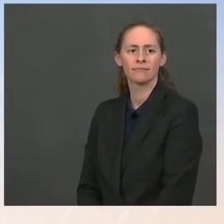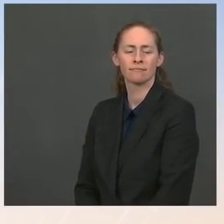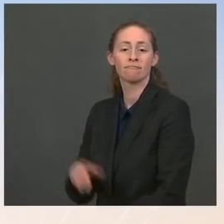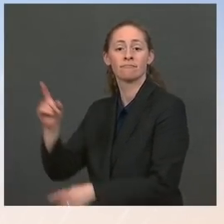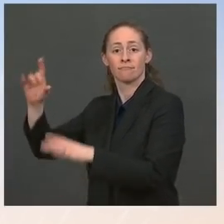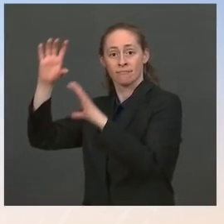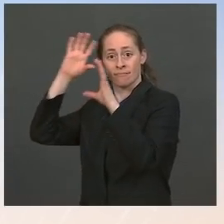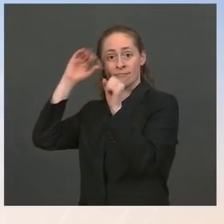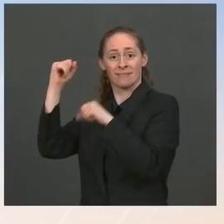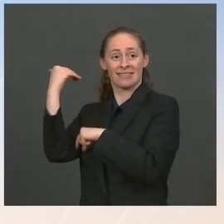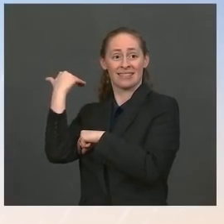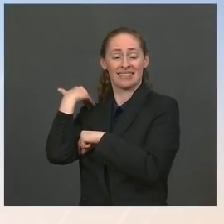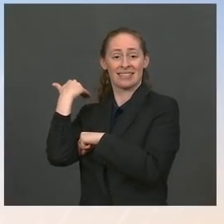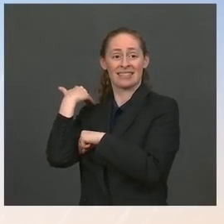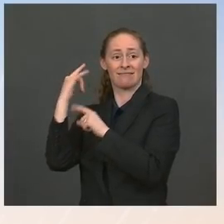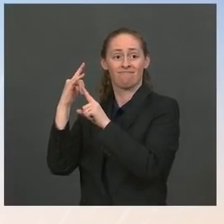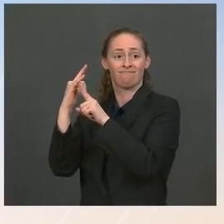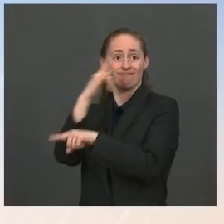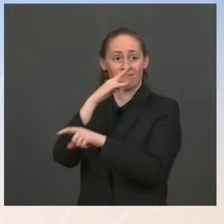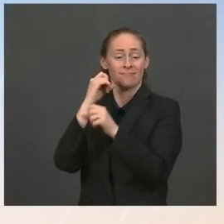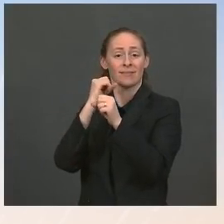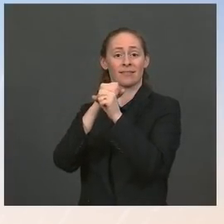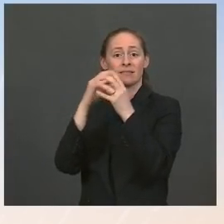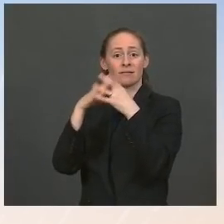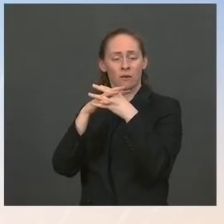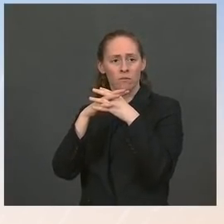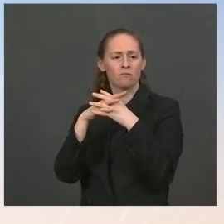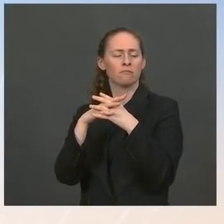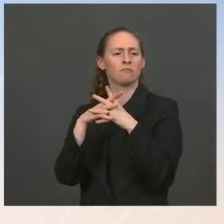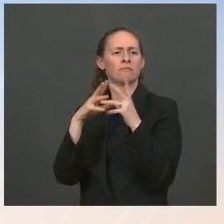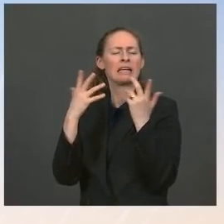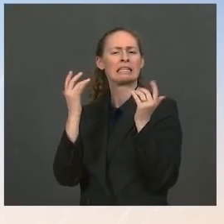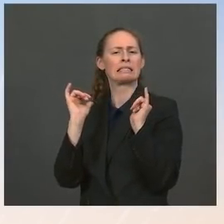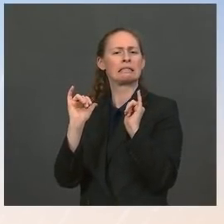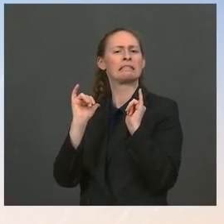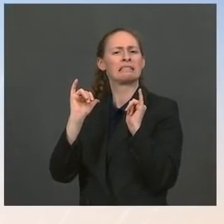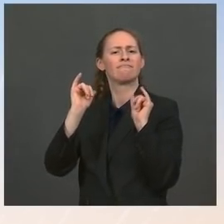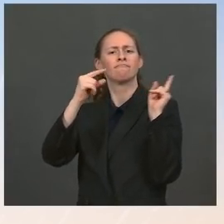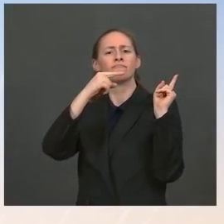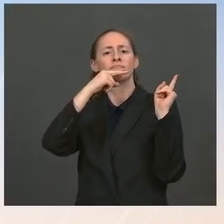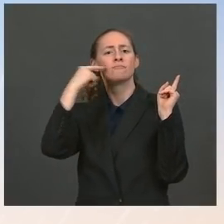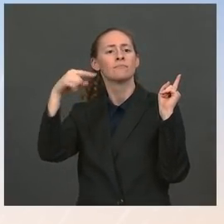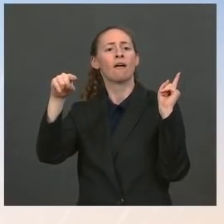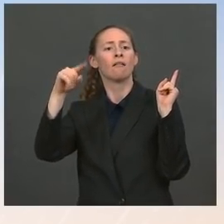And, secondly, there was a discussion of a new contact